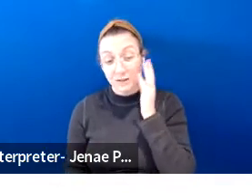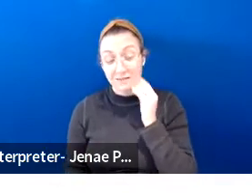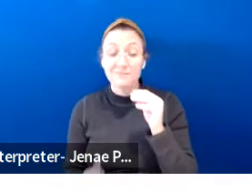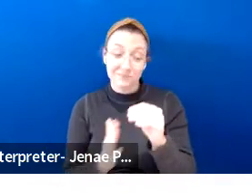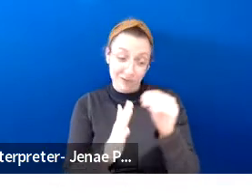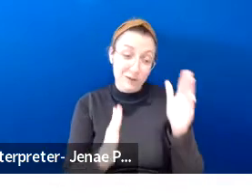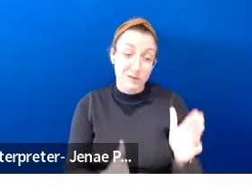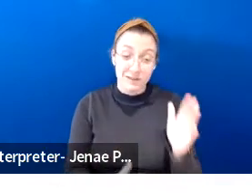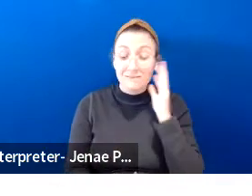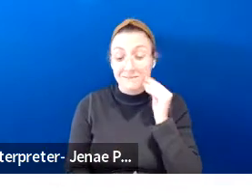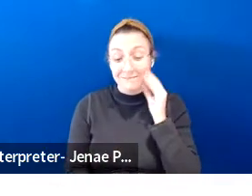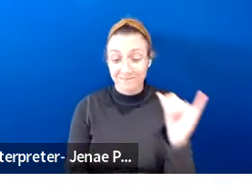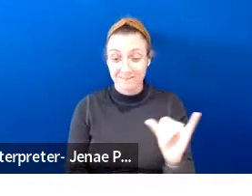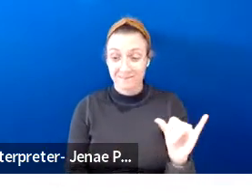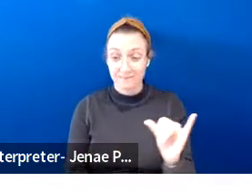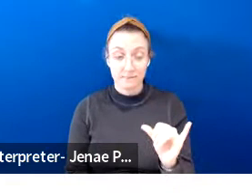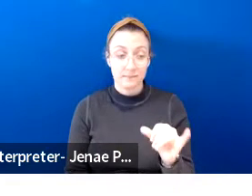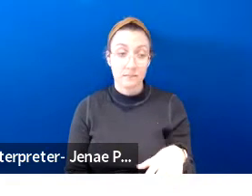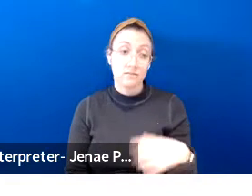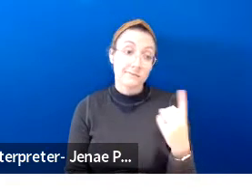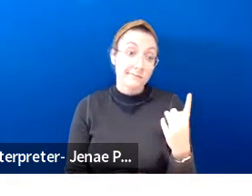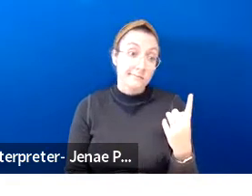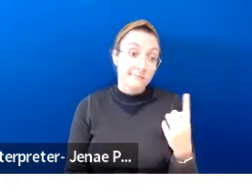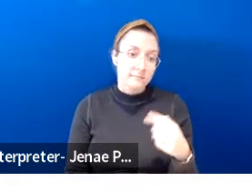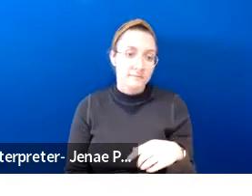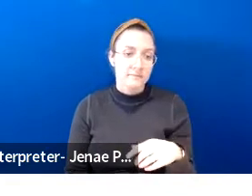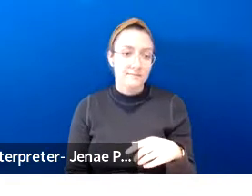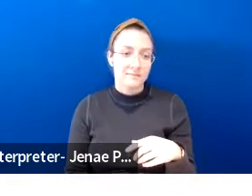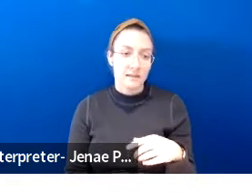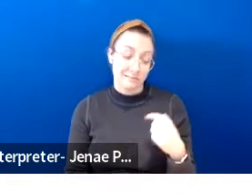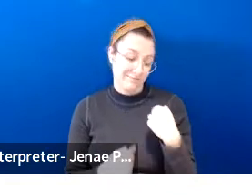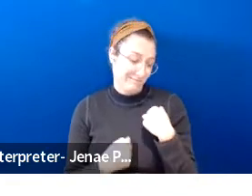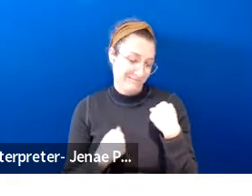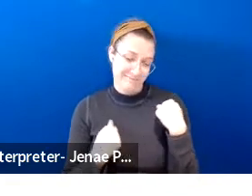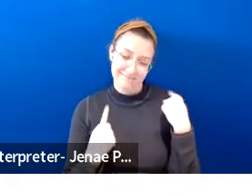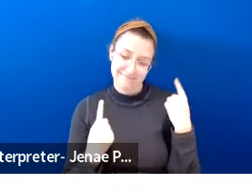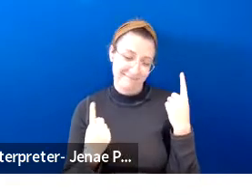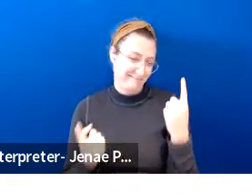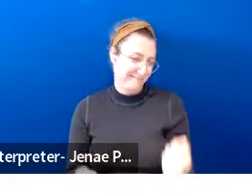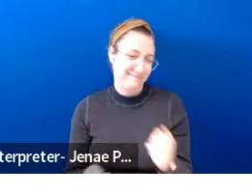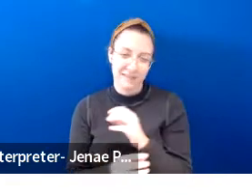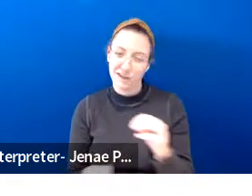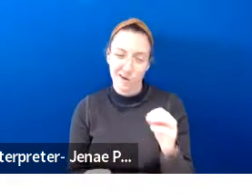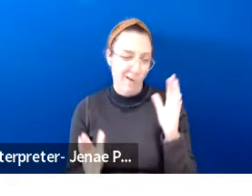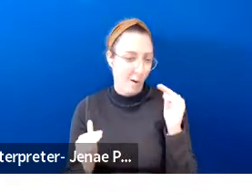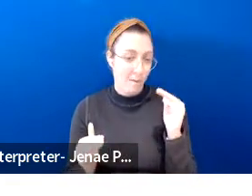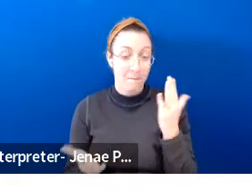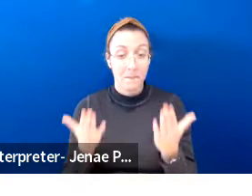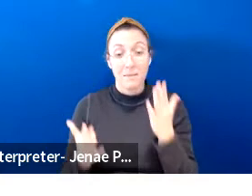So one of the things is you have lacked hope from the beginning, so they've experienced and glad you experienced neglect.